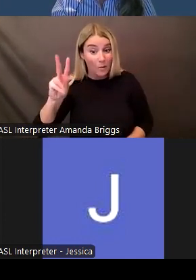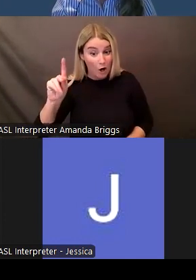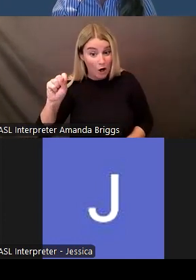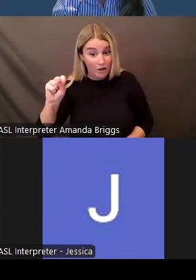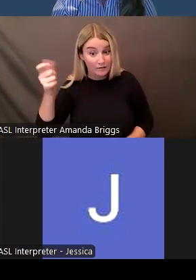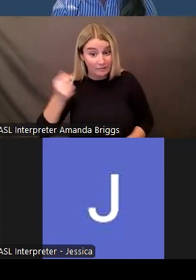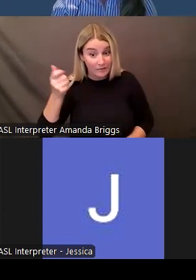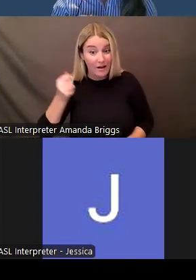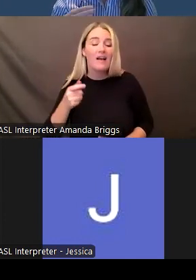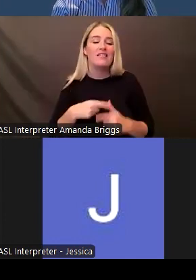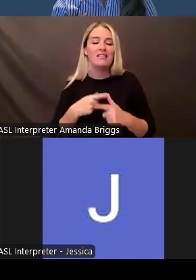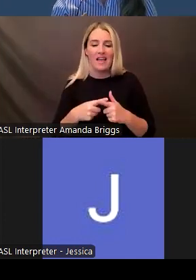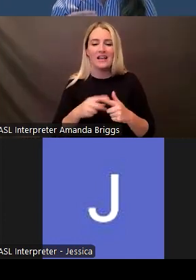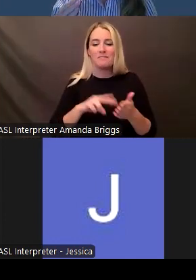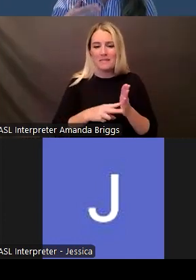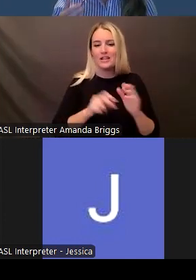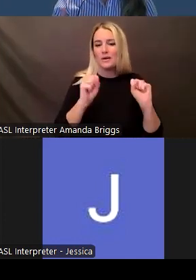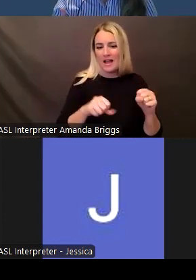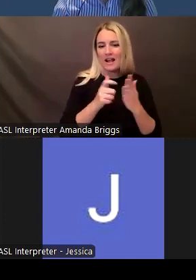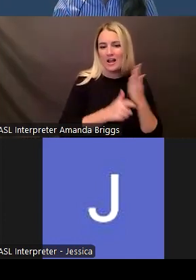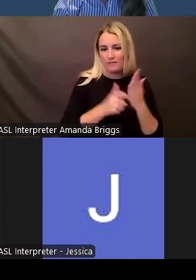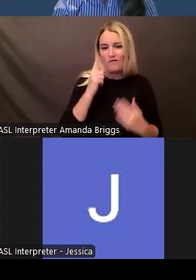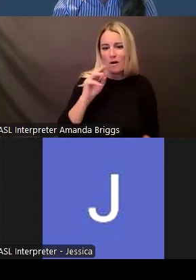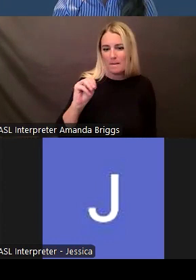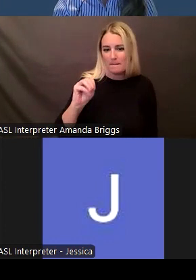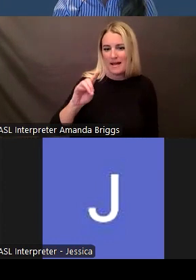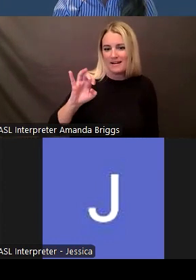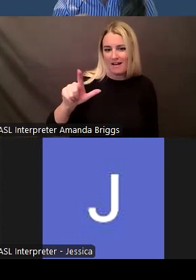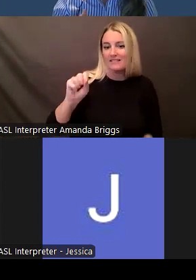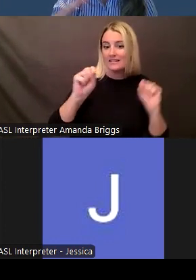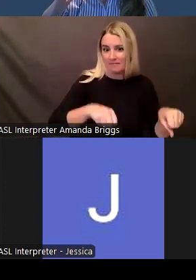If you a person does not receive one of those two benefits, the county